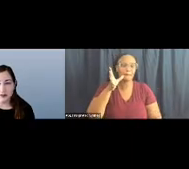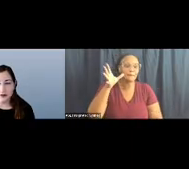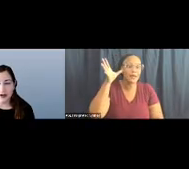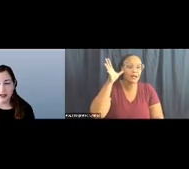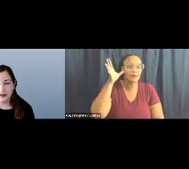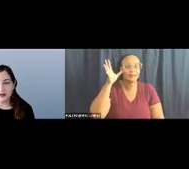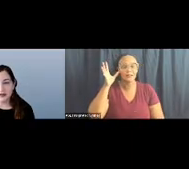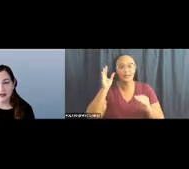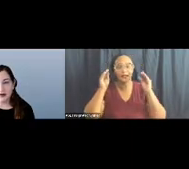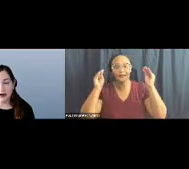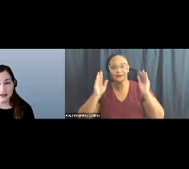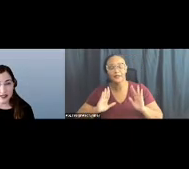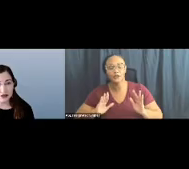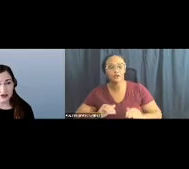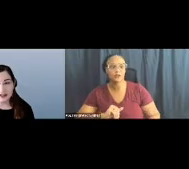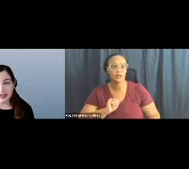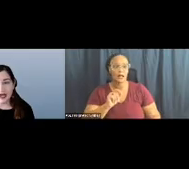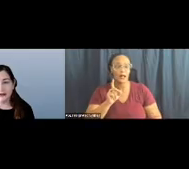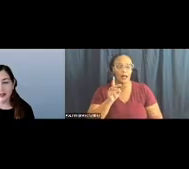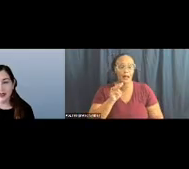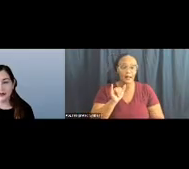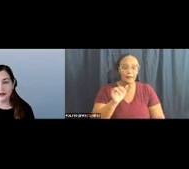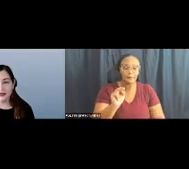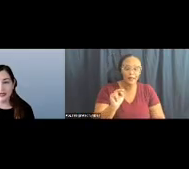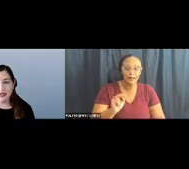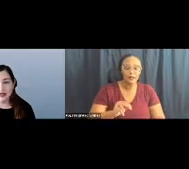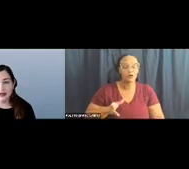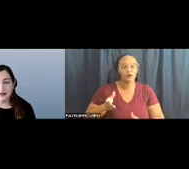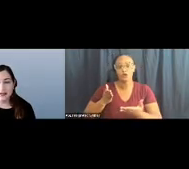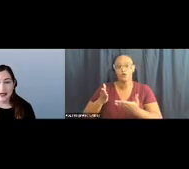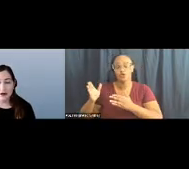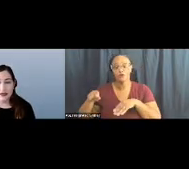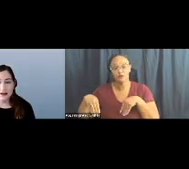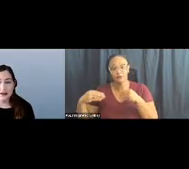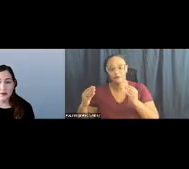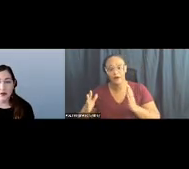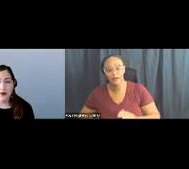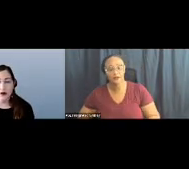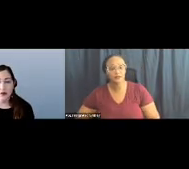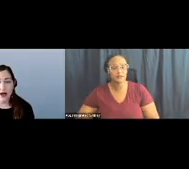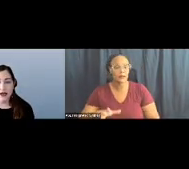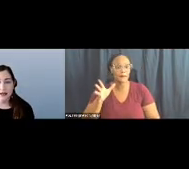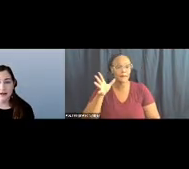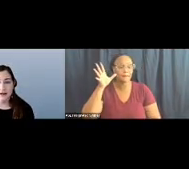service providers, parent center staff, and others. Let's outline a little more. Why